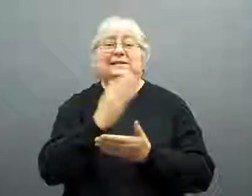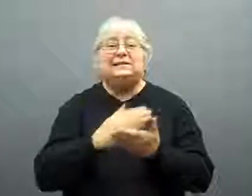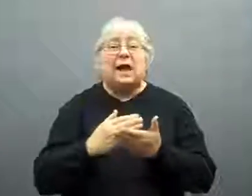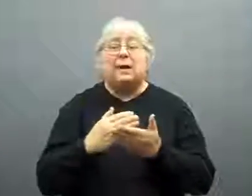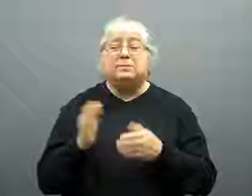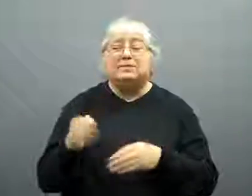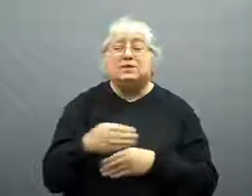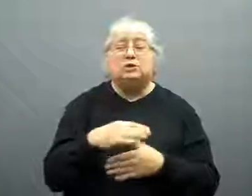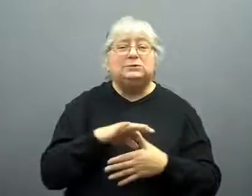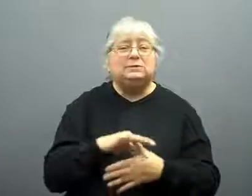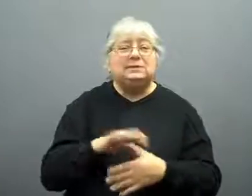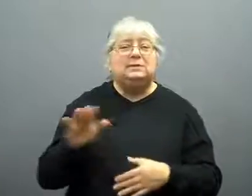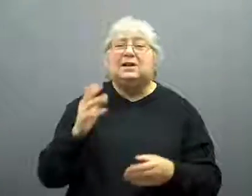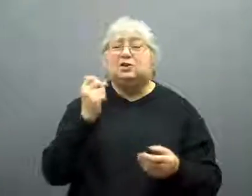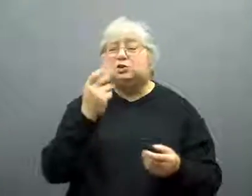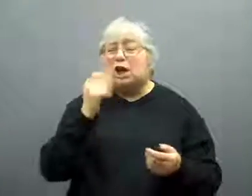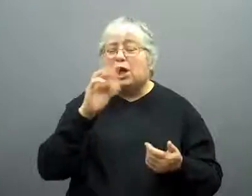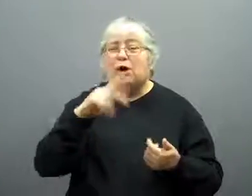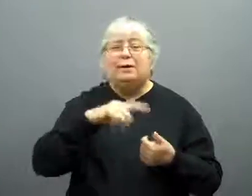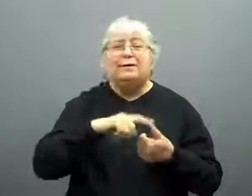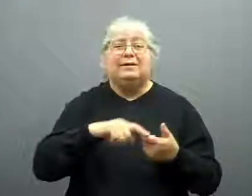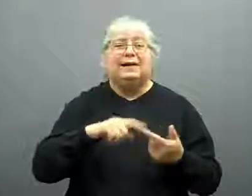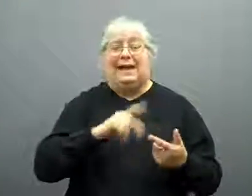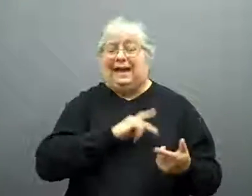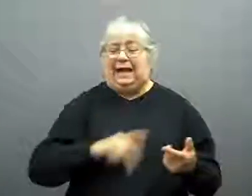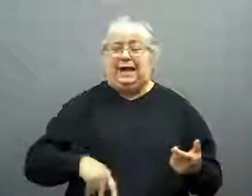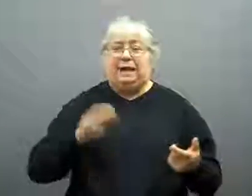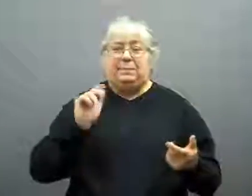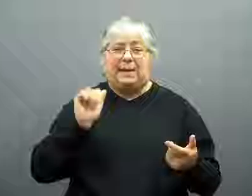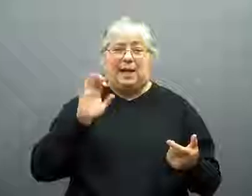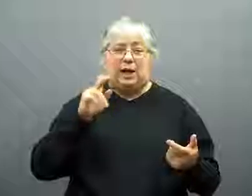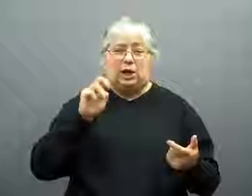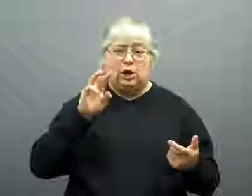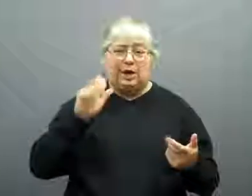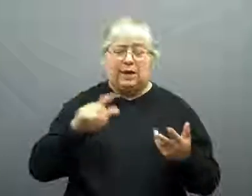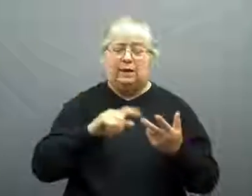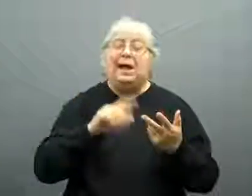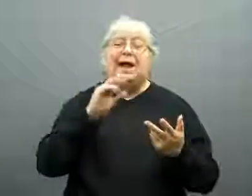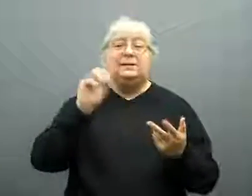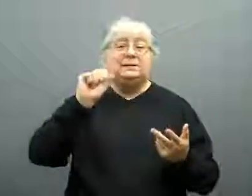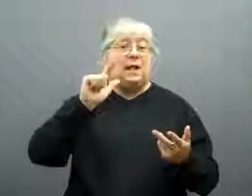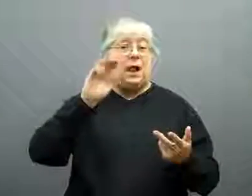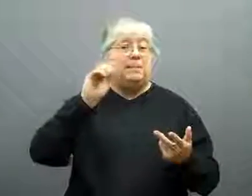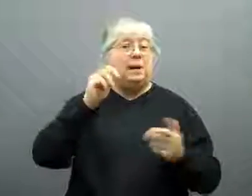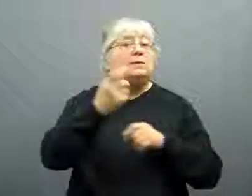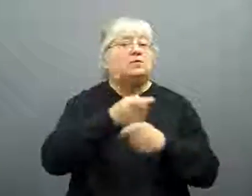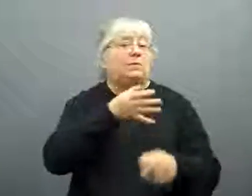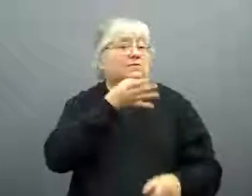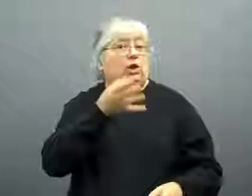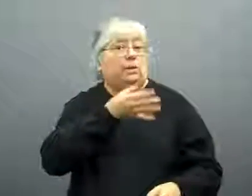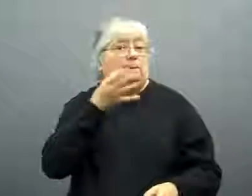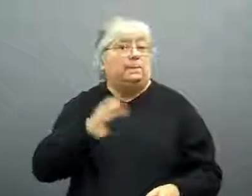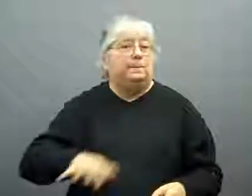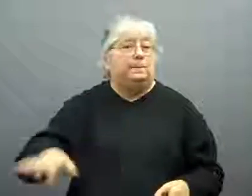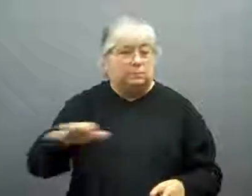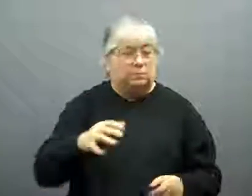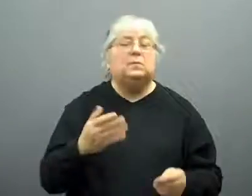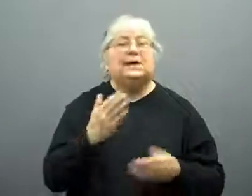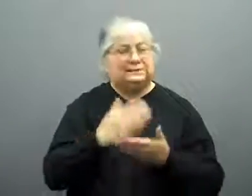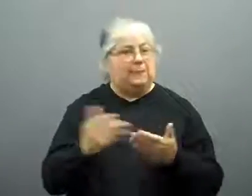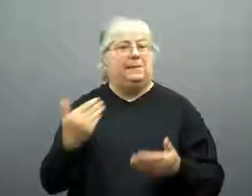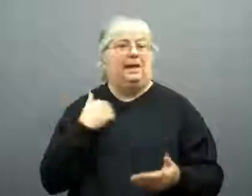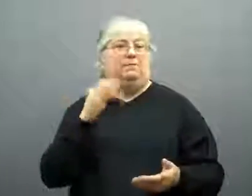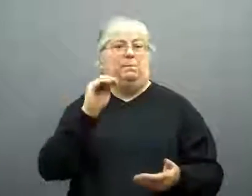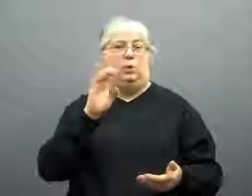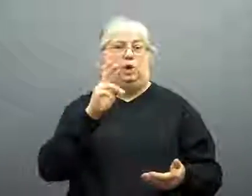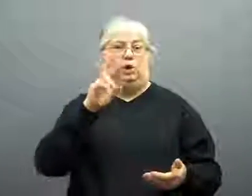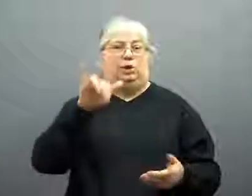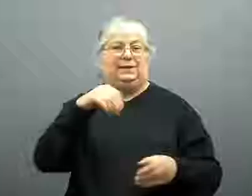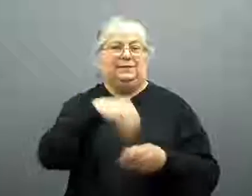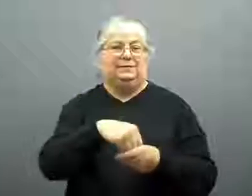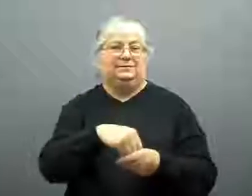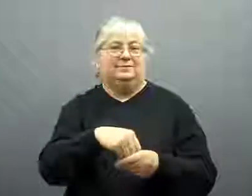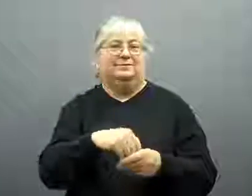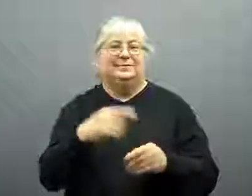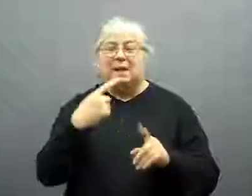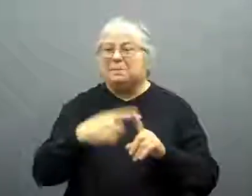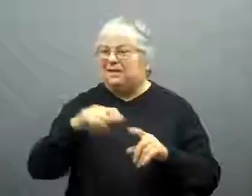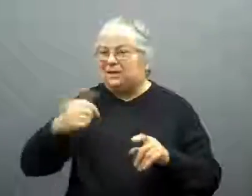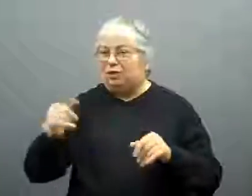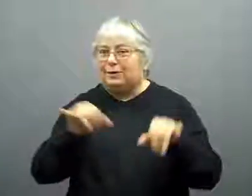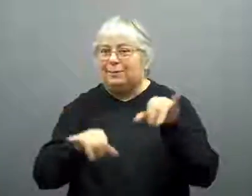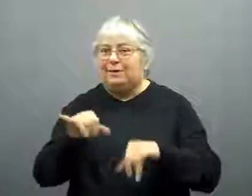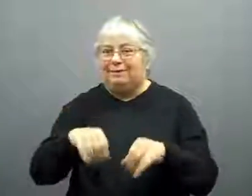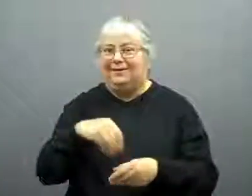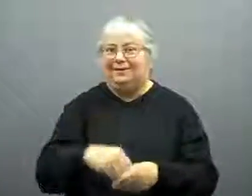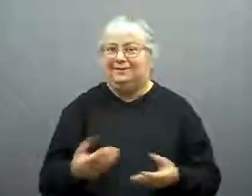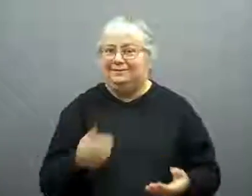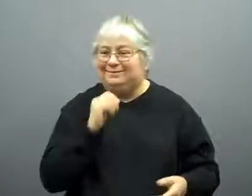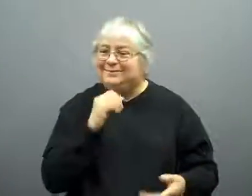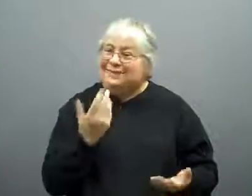Some fish meat, such as shark, king mackerel and farm raised salmon